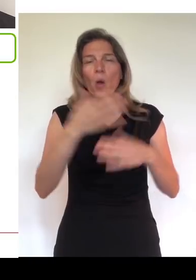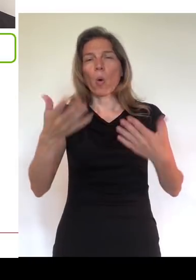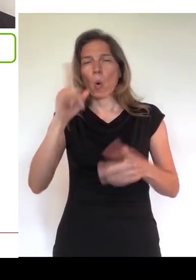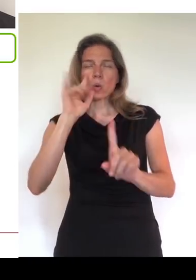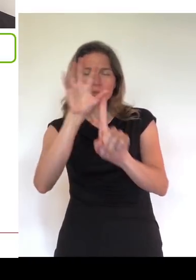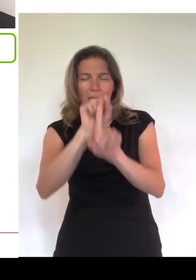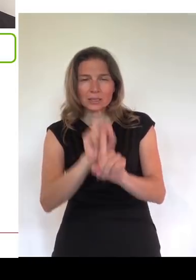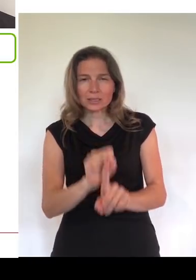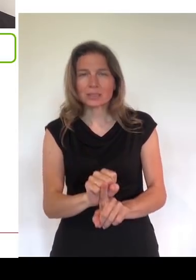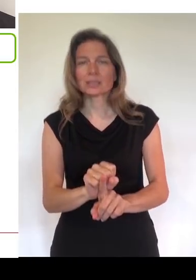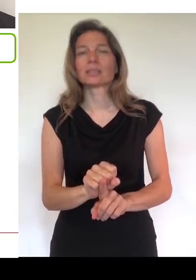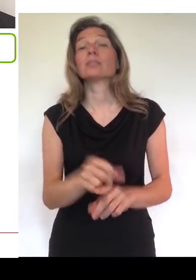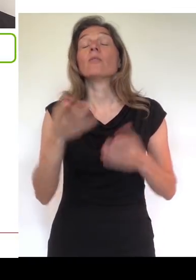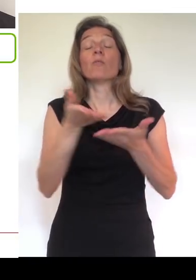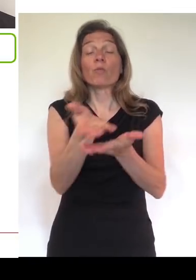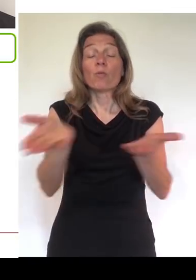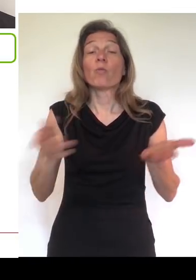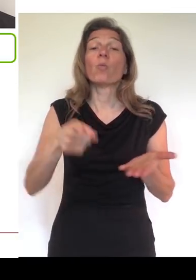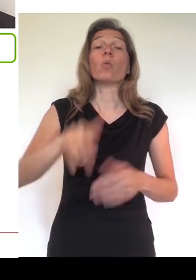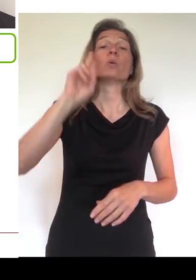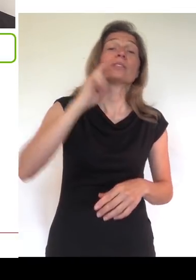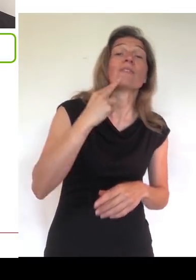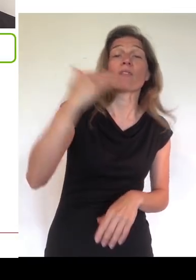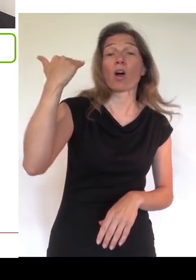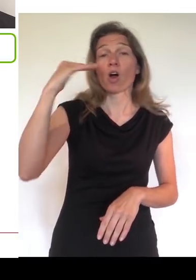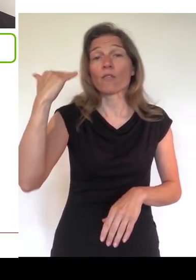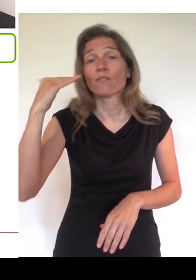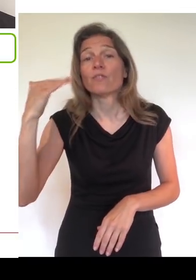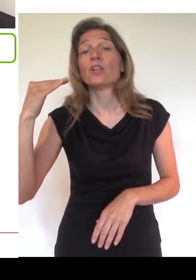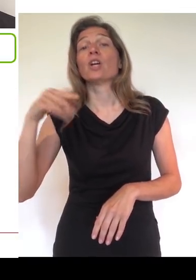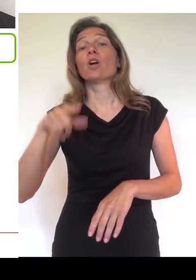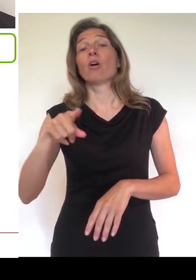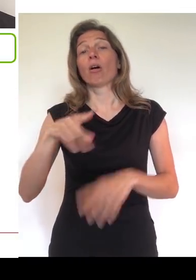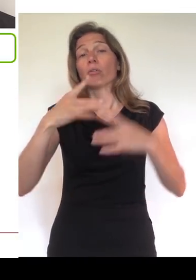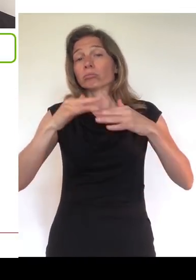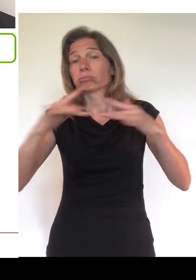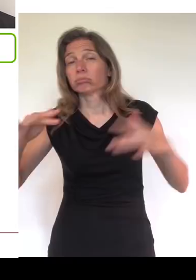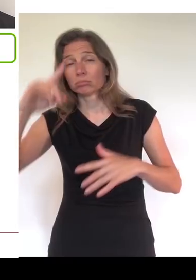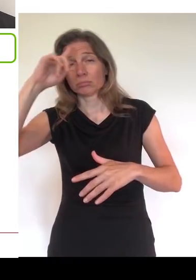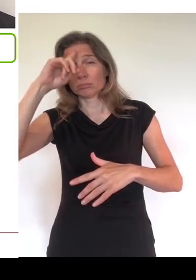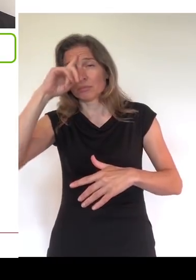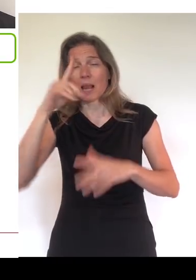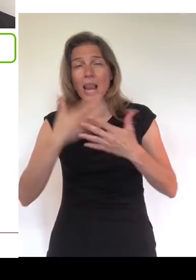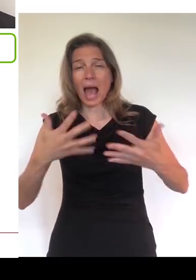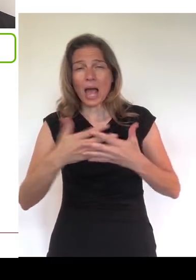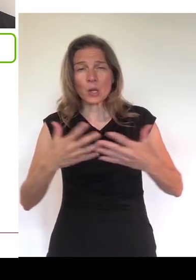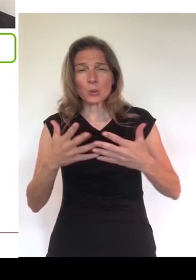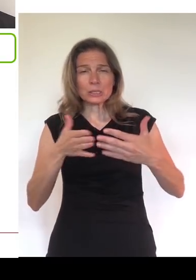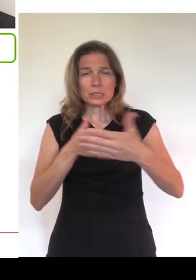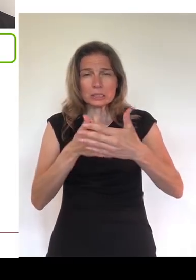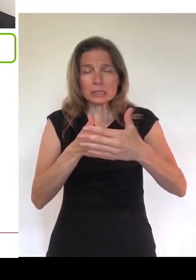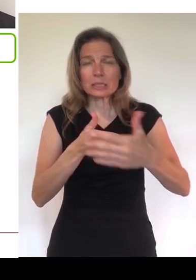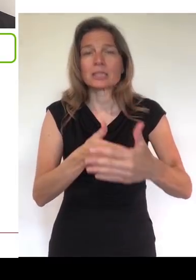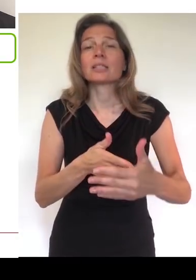developmental language disorder and this can be with or without other disabilities such as autism